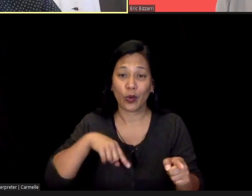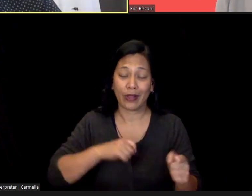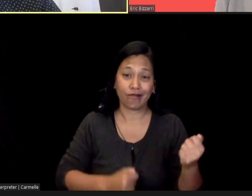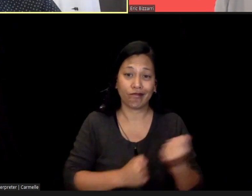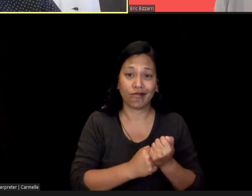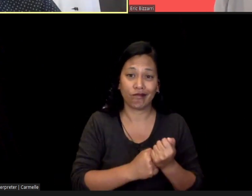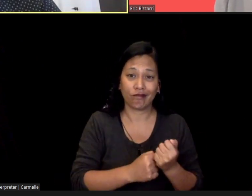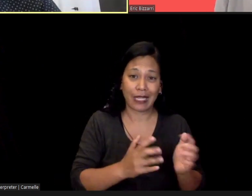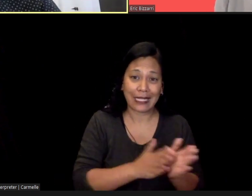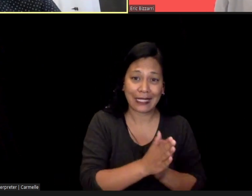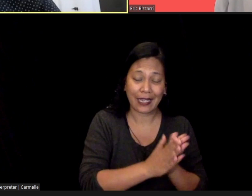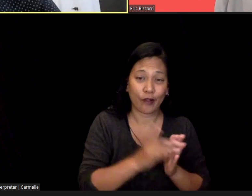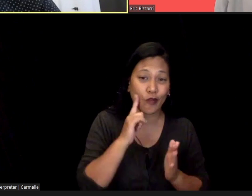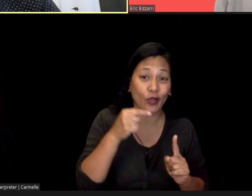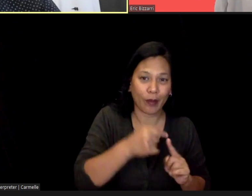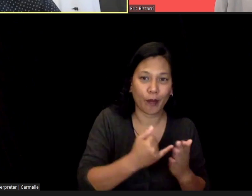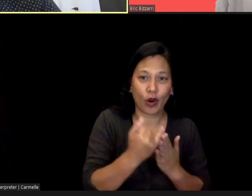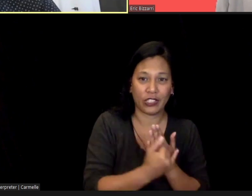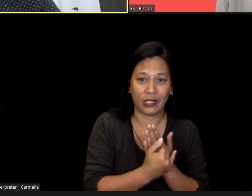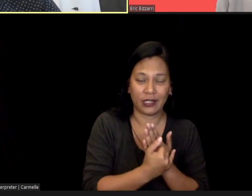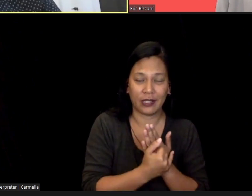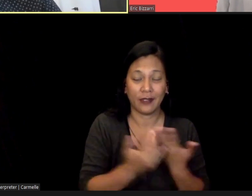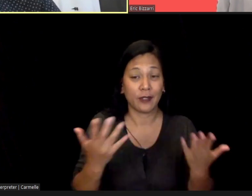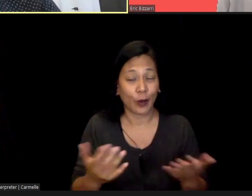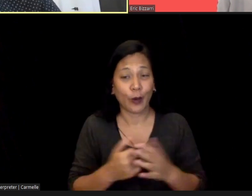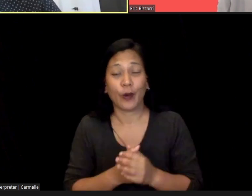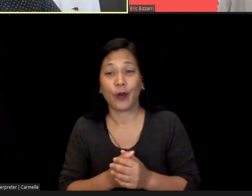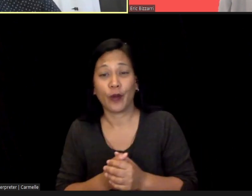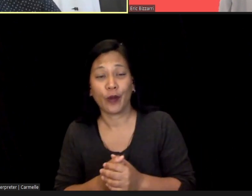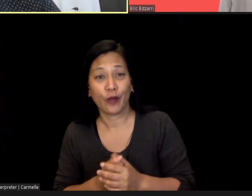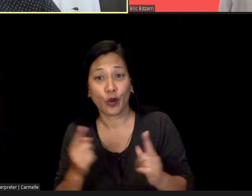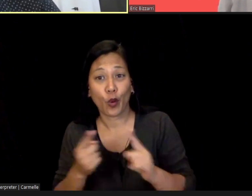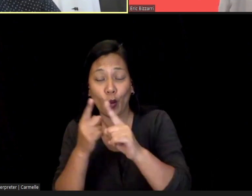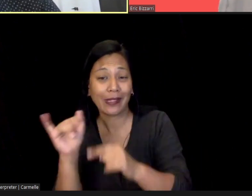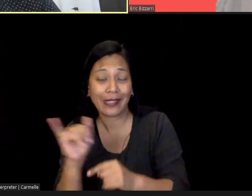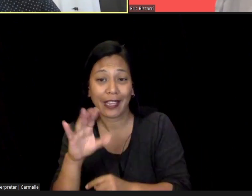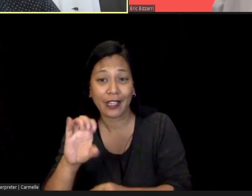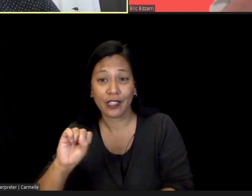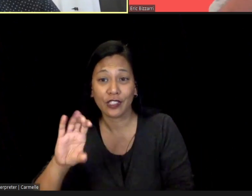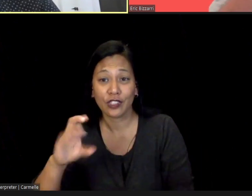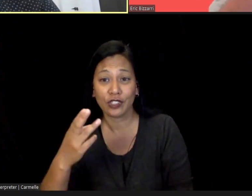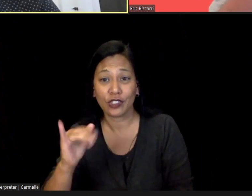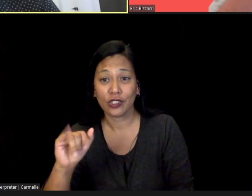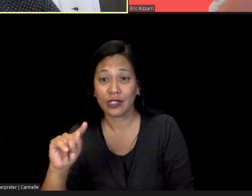So the goal is the project. So the goal is again like the Schitt's Creek example, just because it's pretty recent.